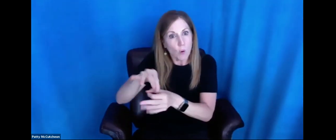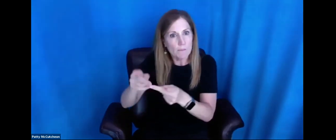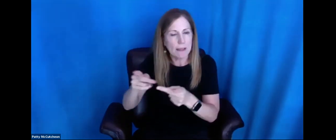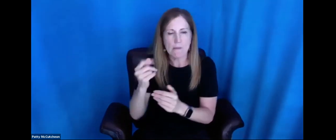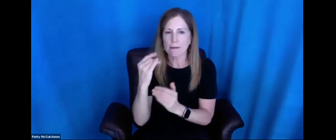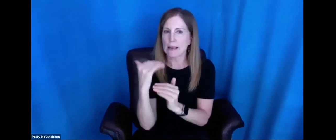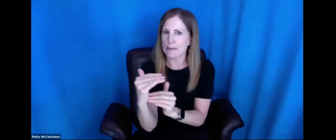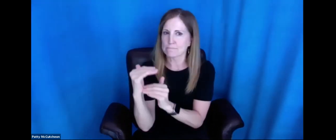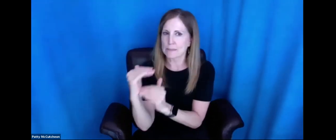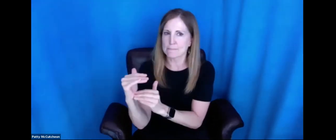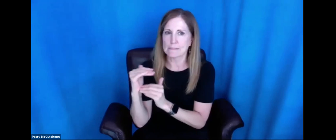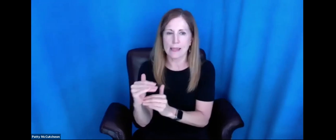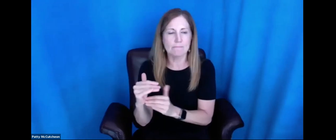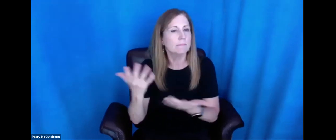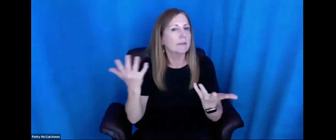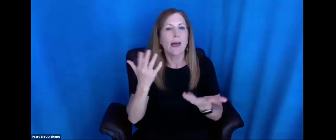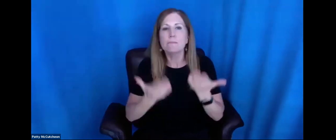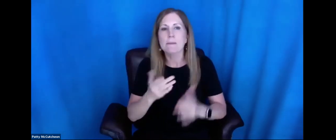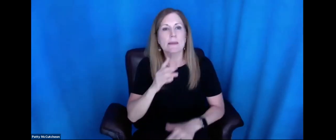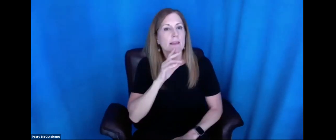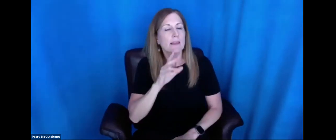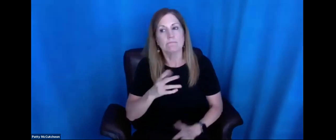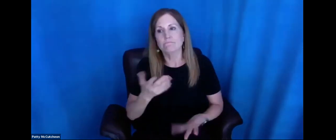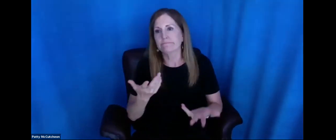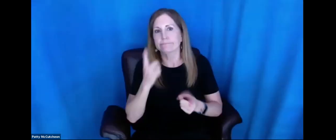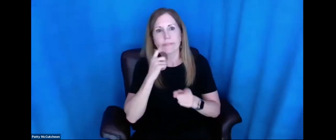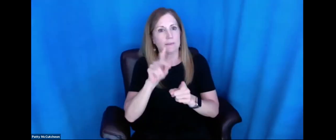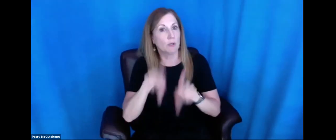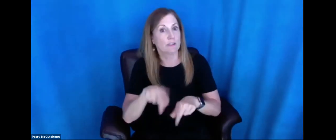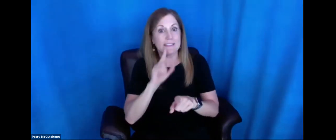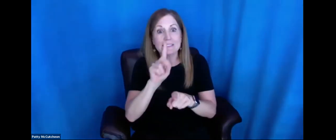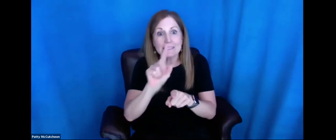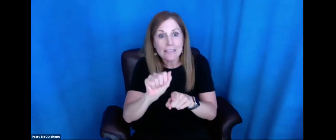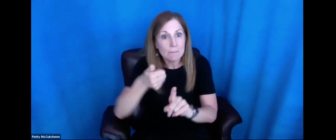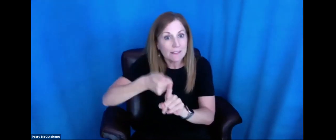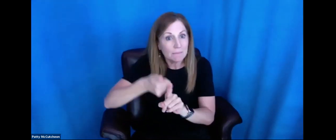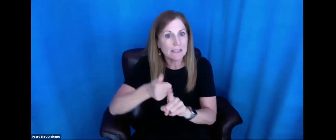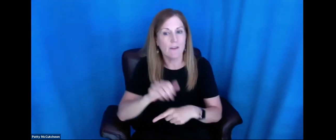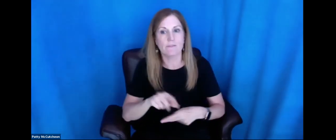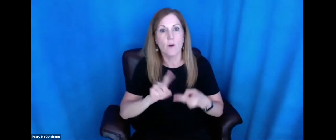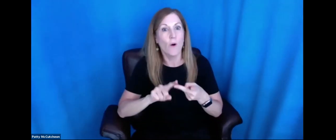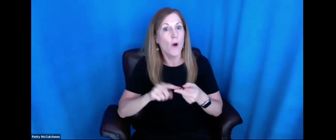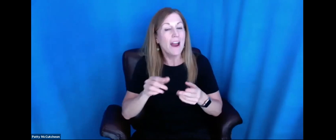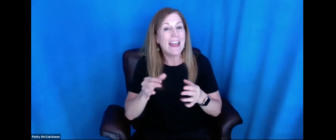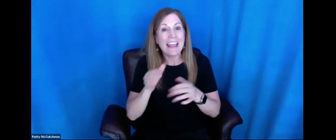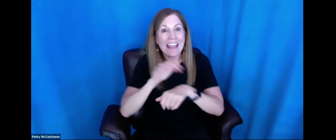It could be by virtue of a voter's disability. It could be a deficiency in English language mastery.